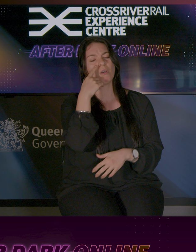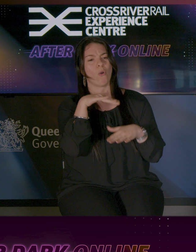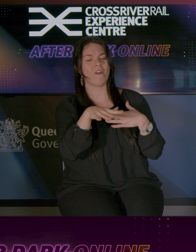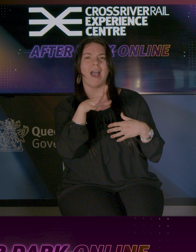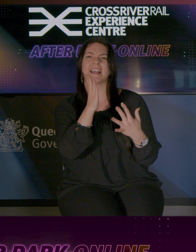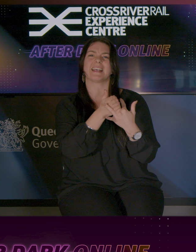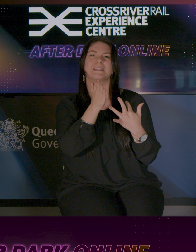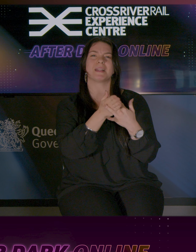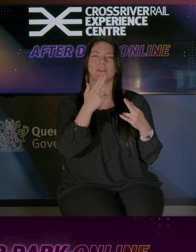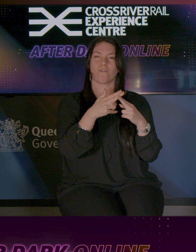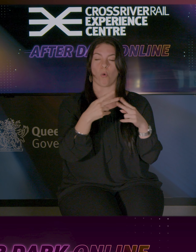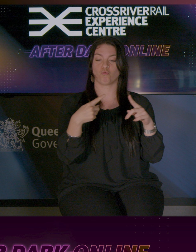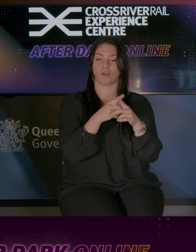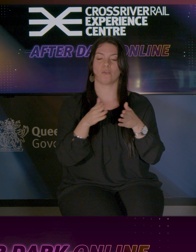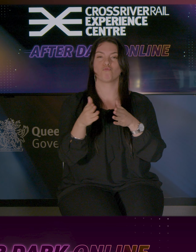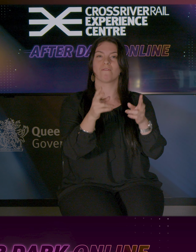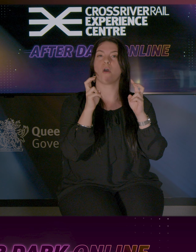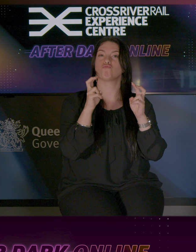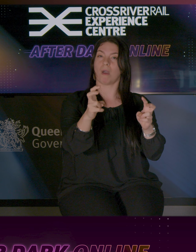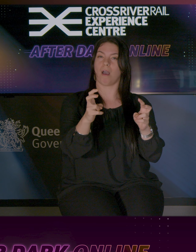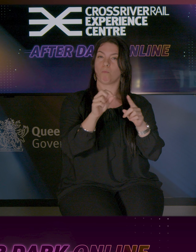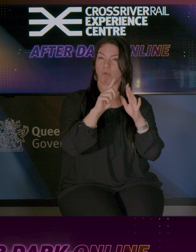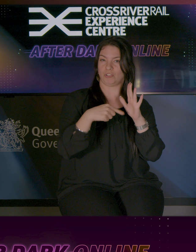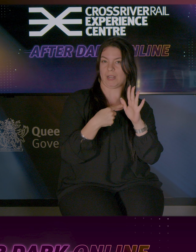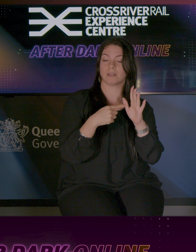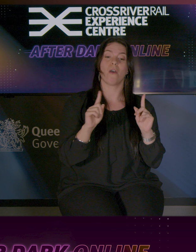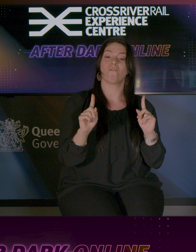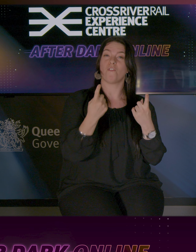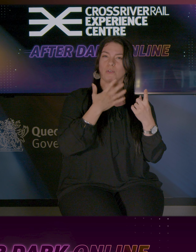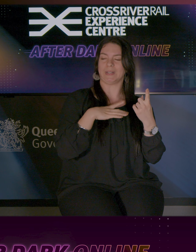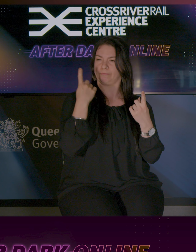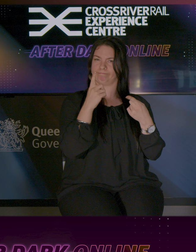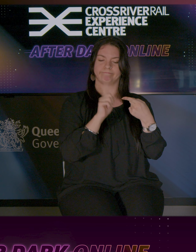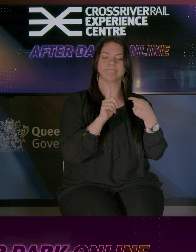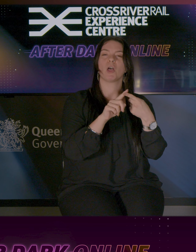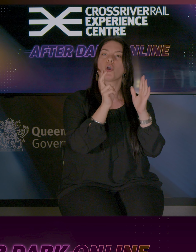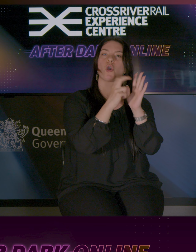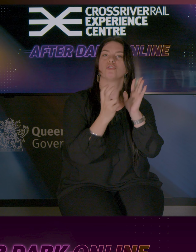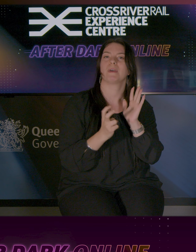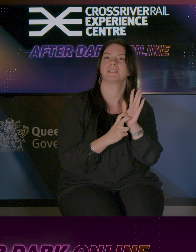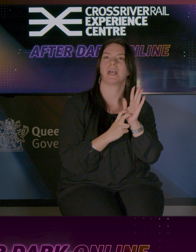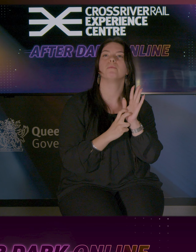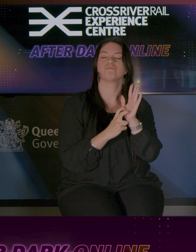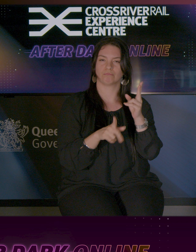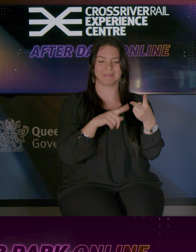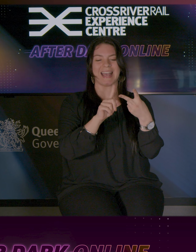Road Project we first had to consider the contractual and legislative requirements for